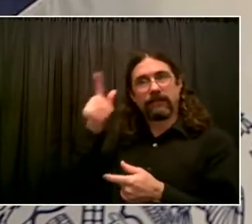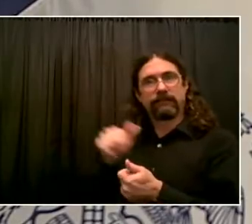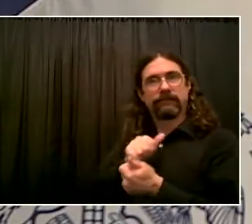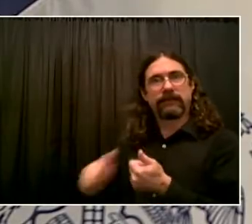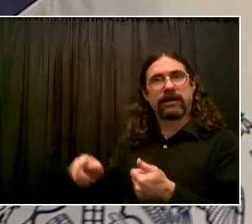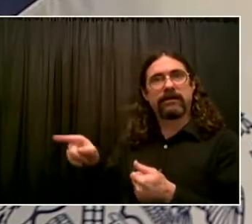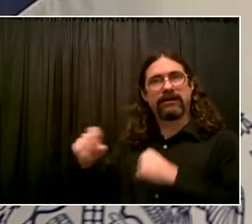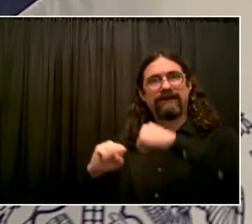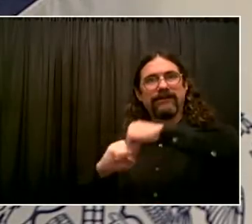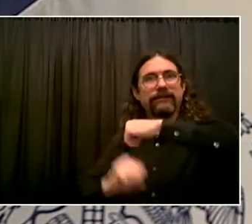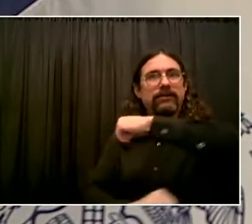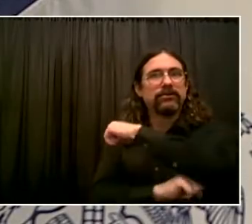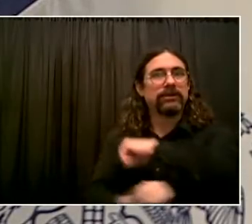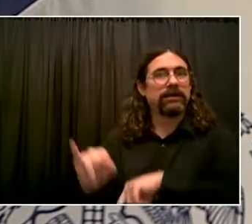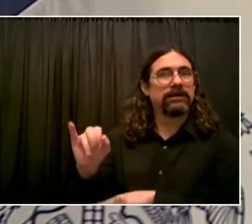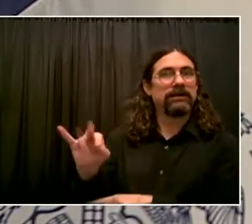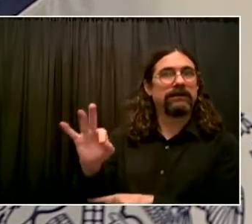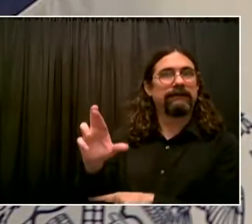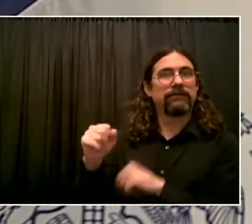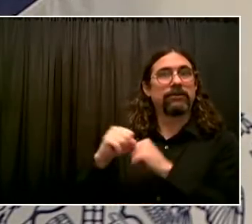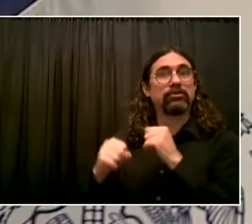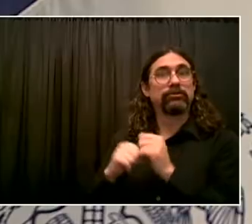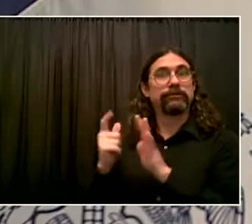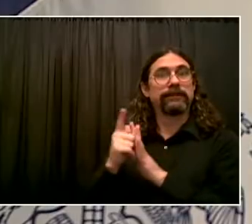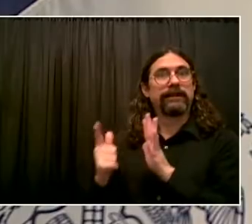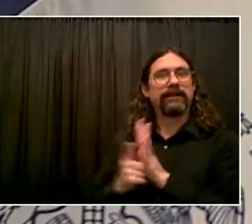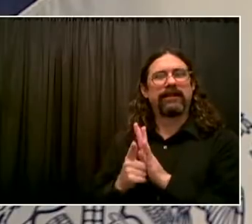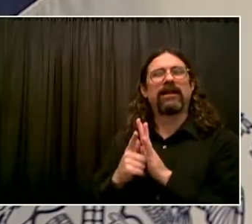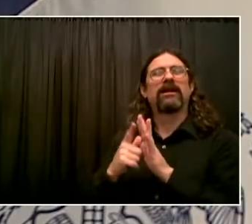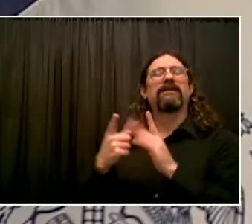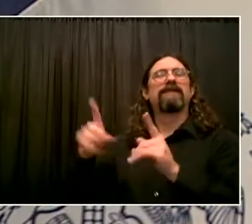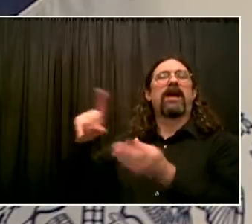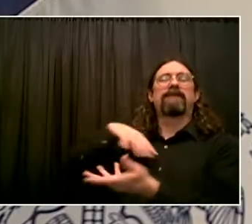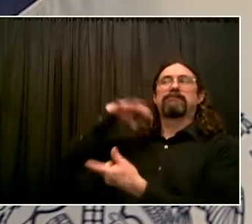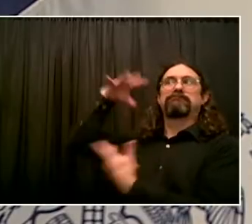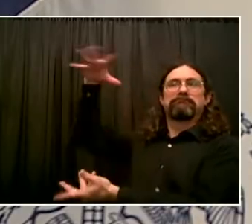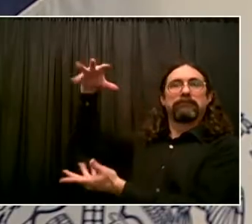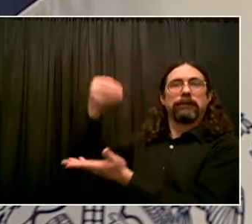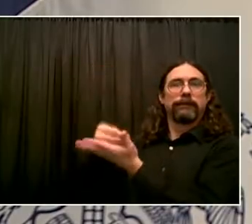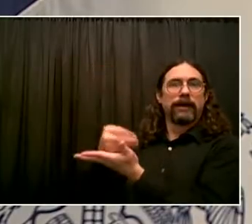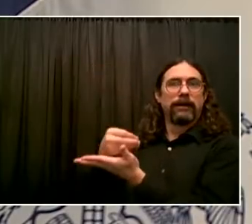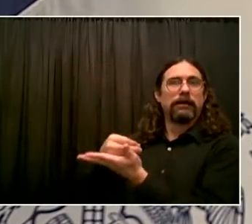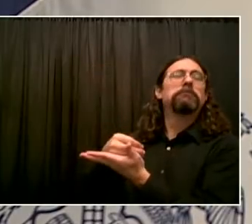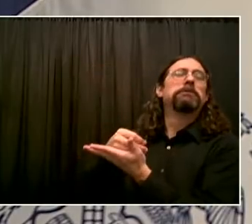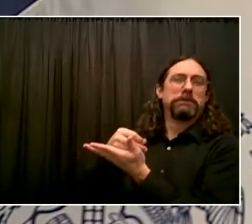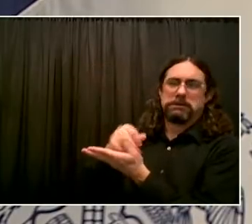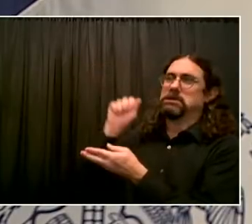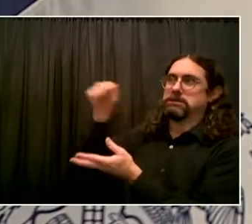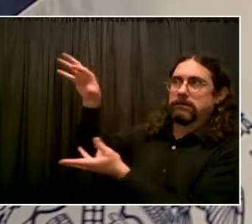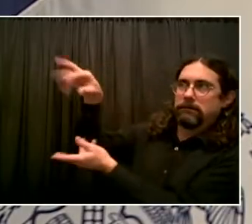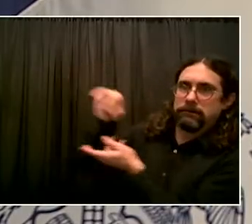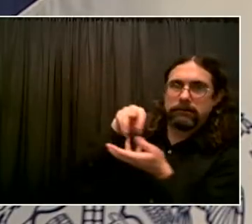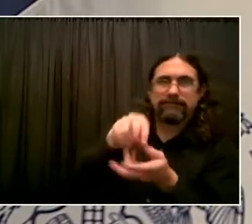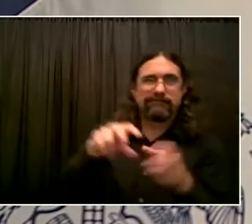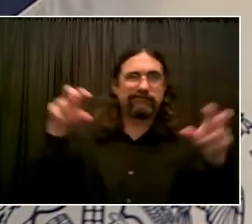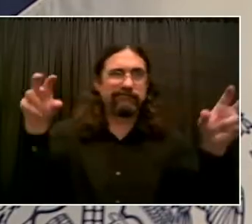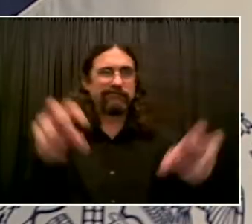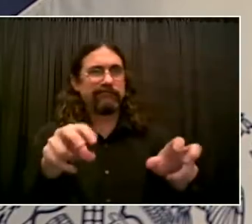WE CAN GO BACK AND LOOAK T OPTIONS WE DID NOHT AVE BEFORE. IN TERMS OF THE GOVERNOR, IHEAV HAD LOTS OF CONVERSATIONS WITH THE